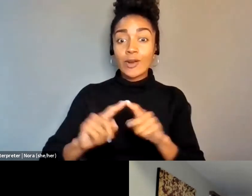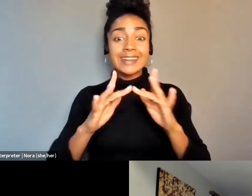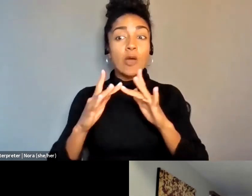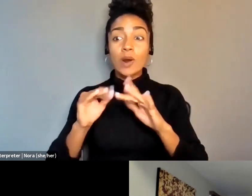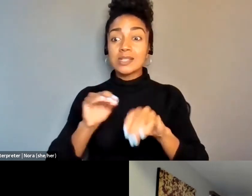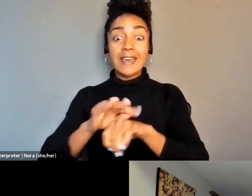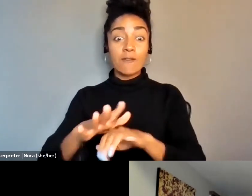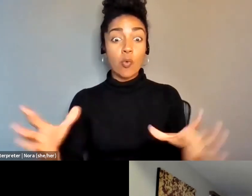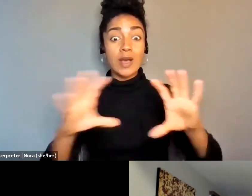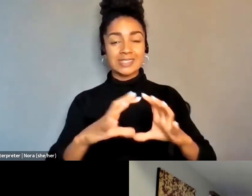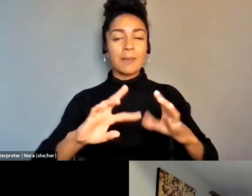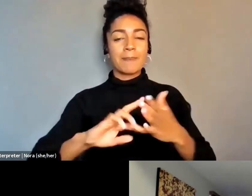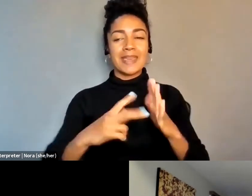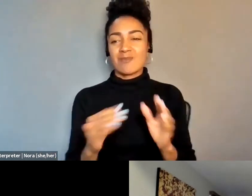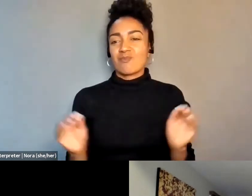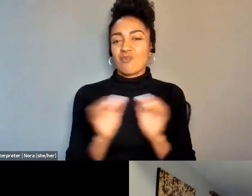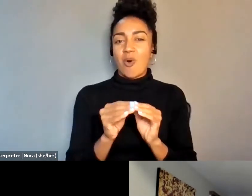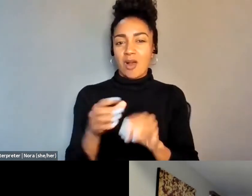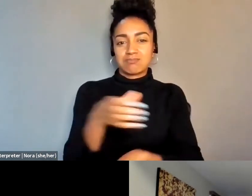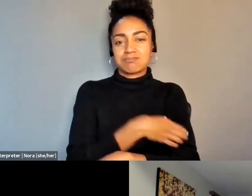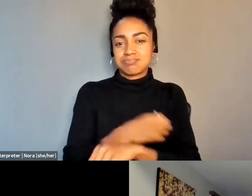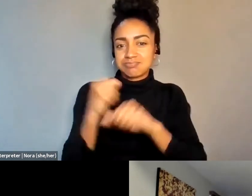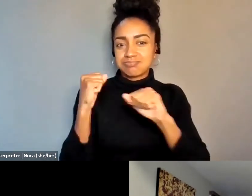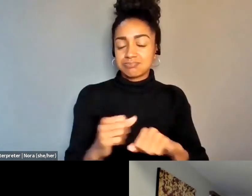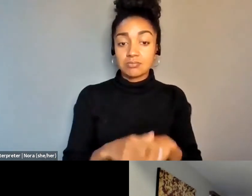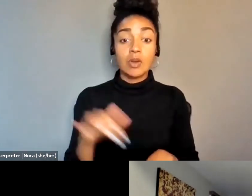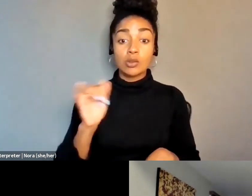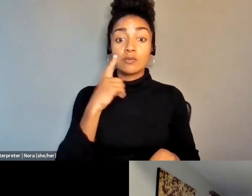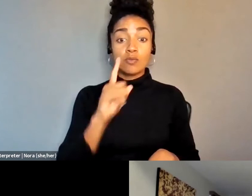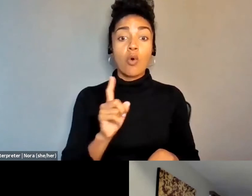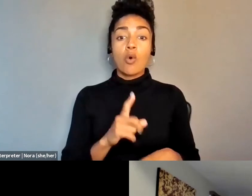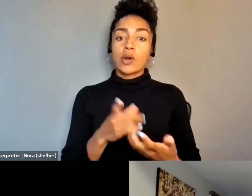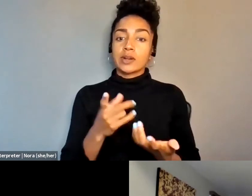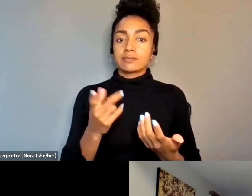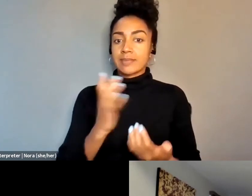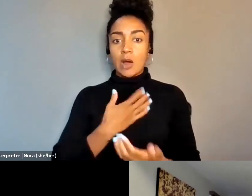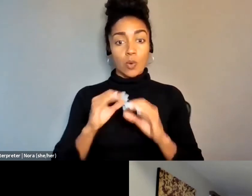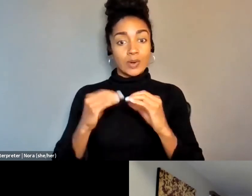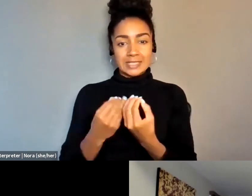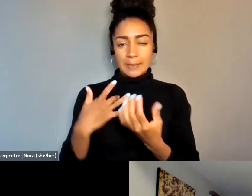Also, as a data-driven organization were very keen to see open access to global education data